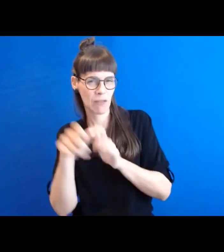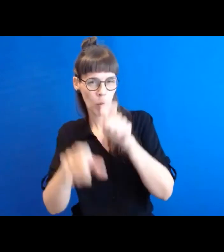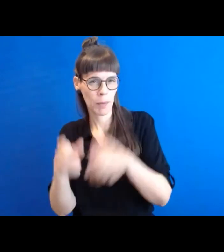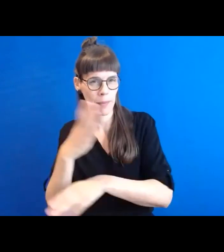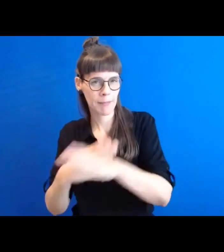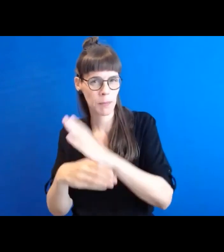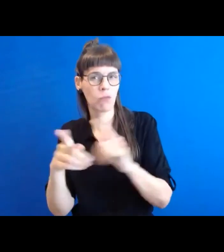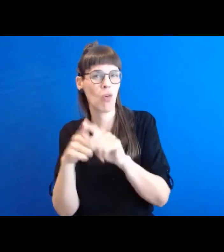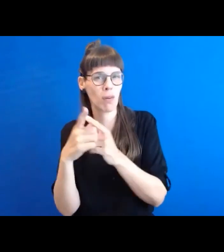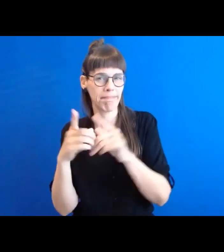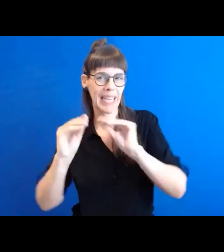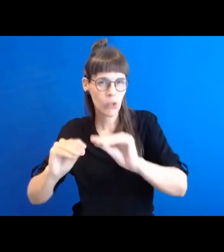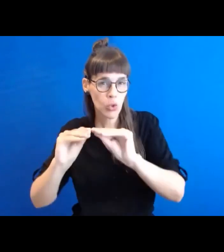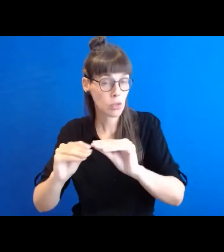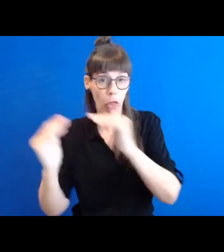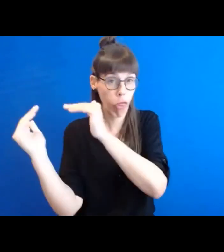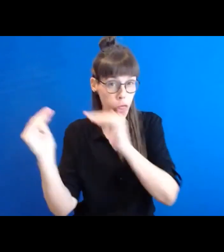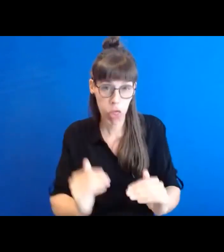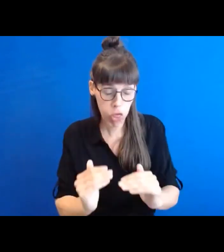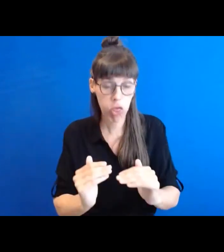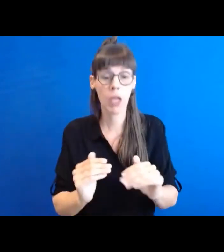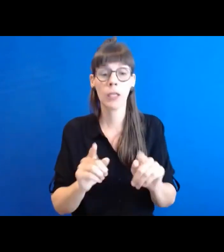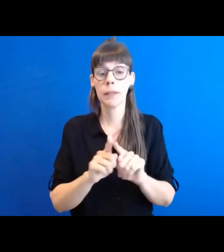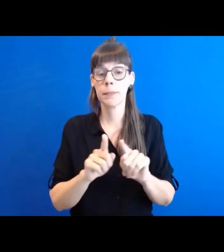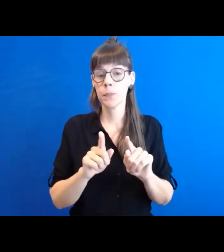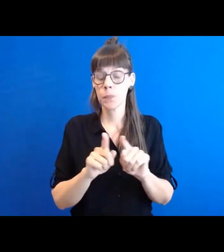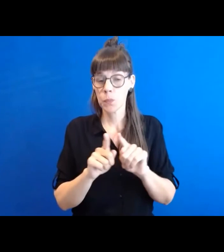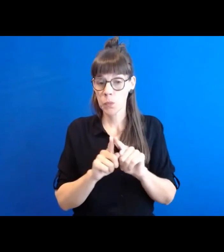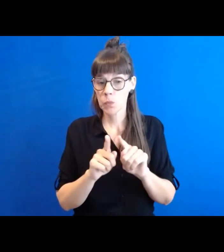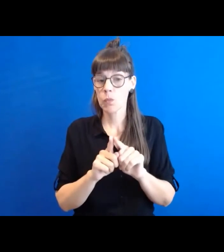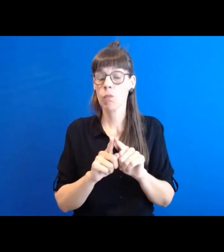in Myanmar that access to education for persons with disabilities dropped